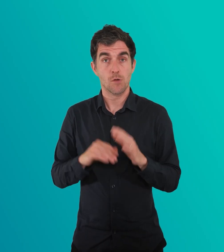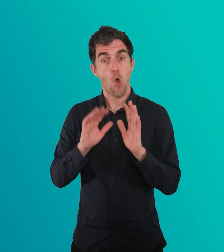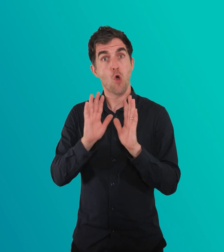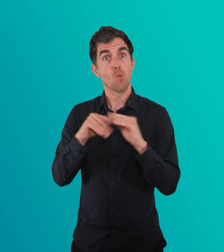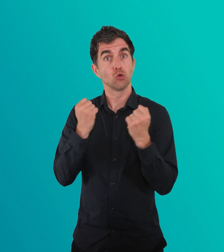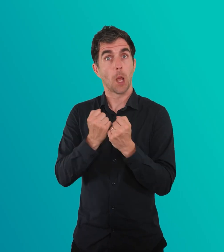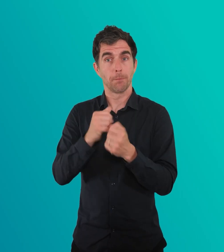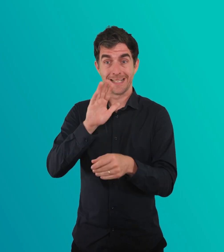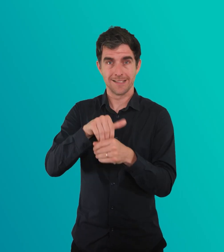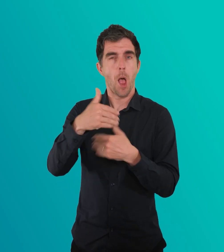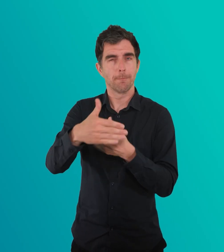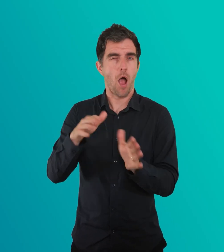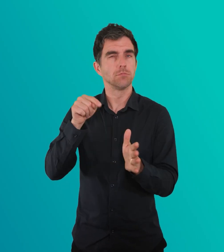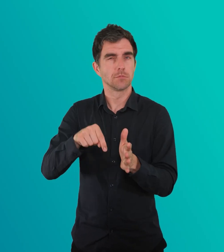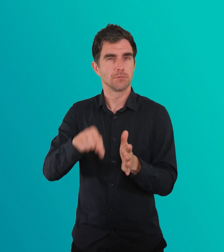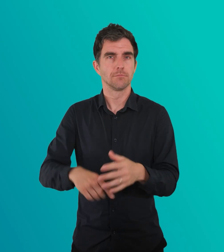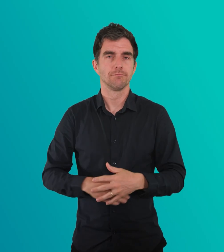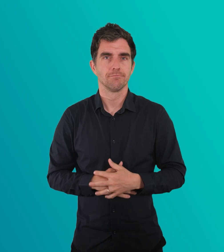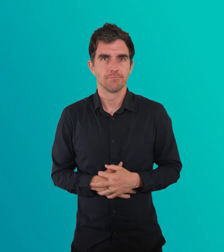Workshop in a Box